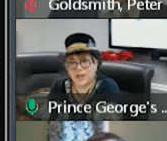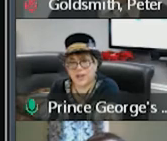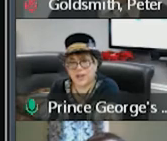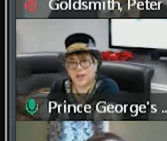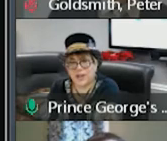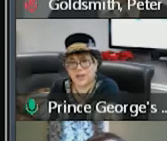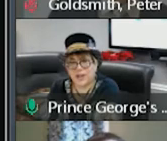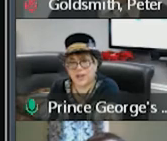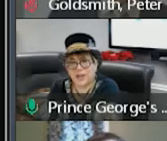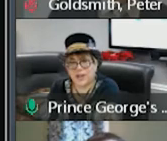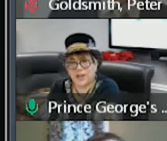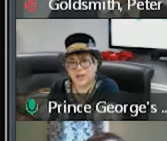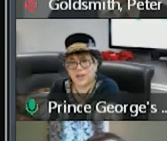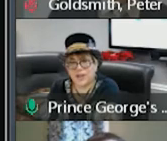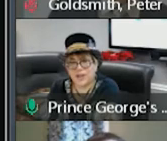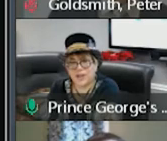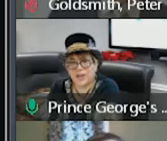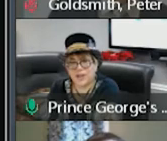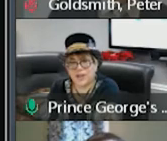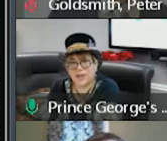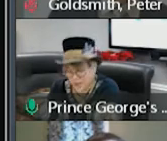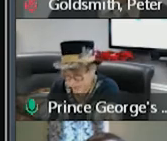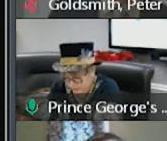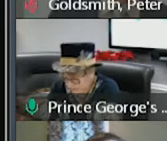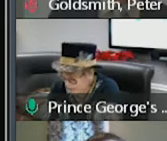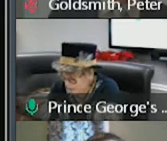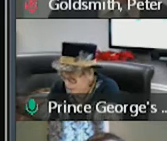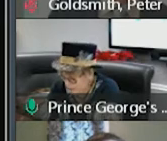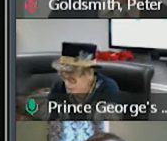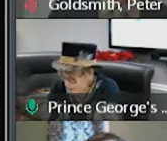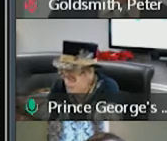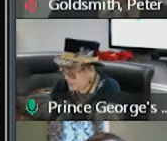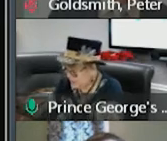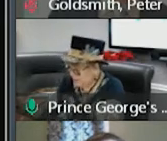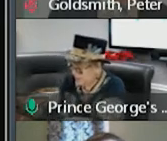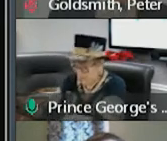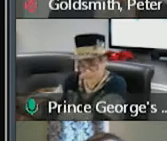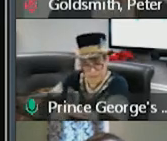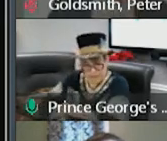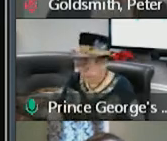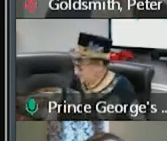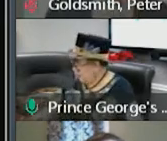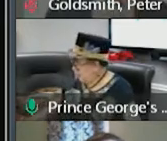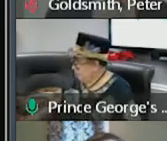because that they're alleyways really. And that's why we've put them as private streets, but we're constantly running into this problem.